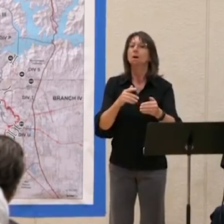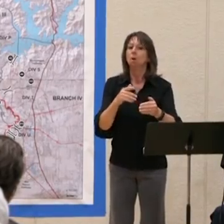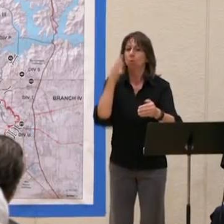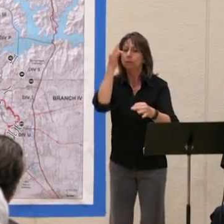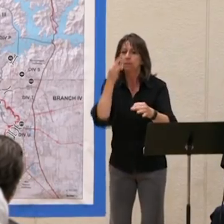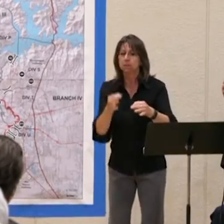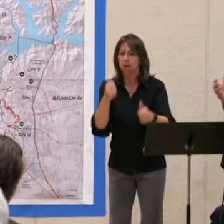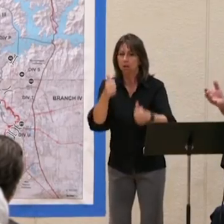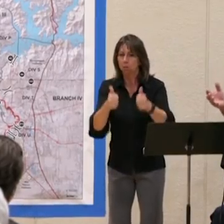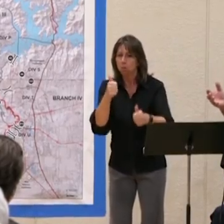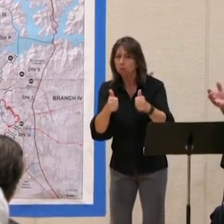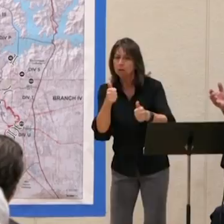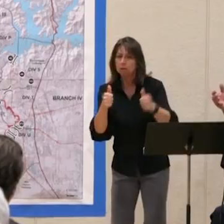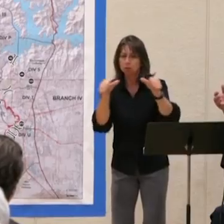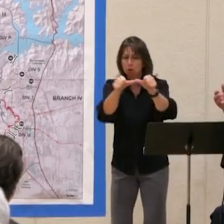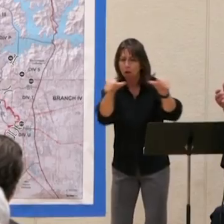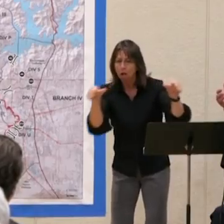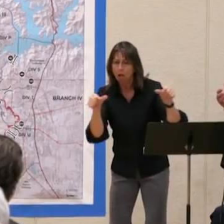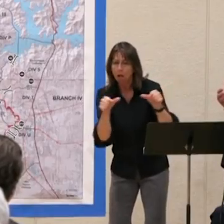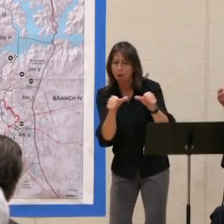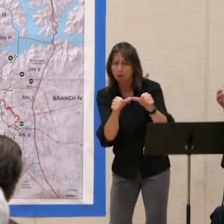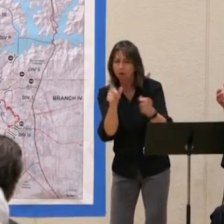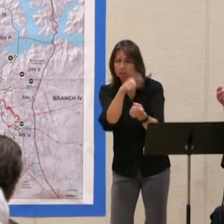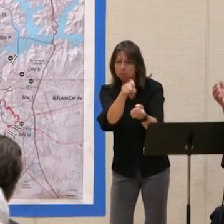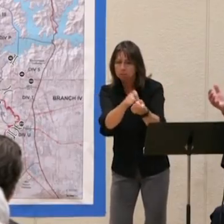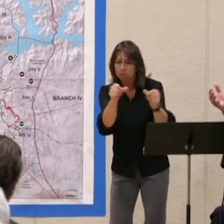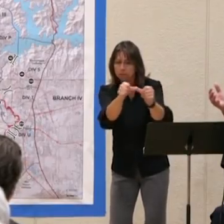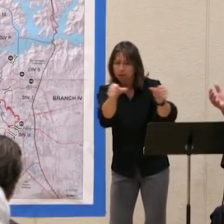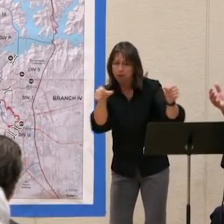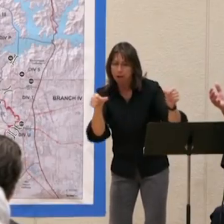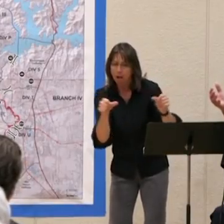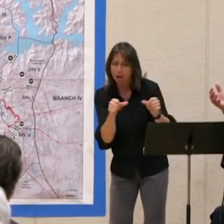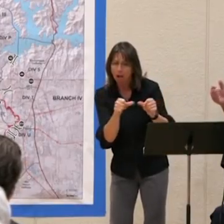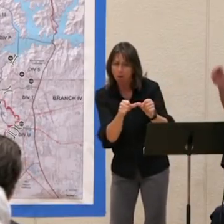will be repopulated so that we're just not dropping the green flag and